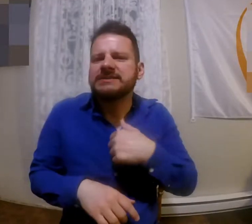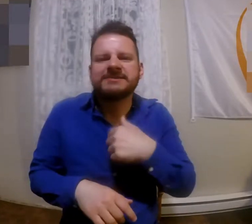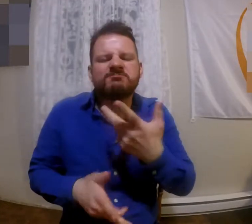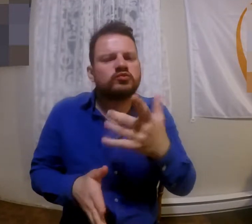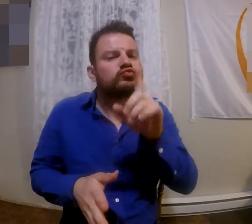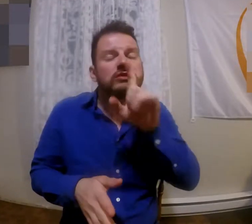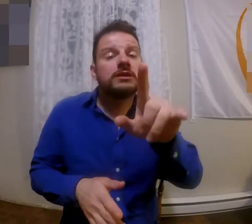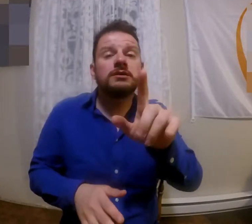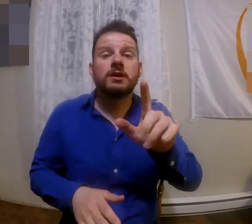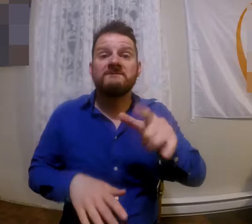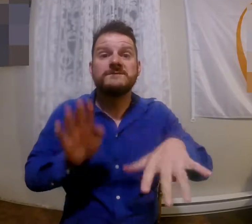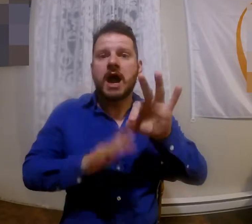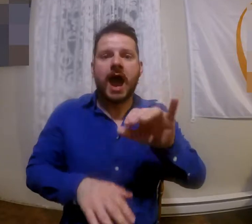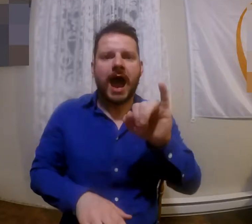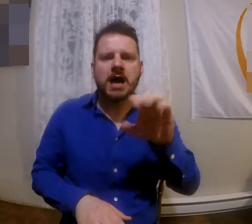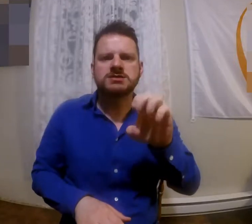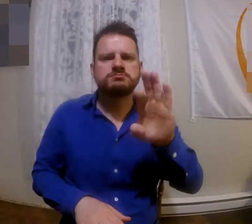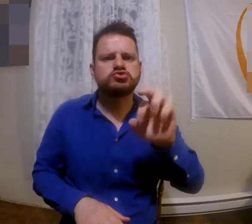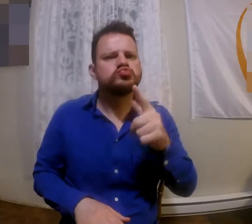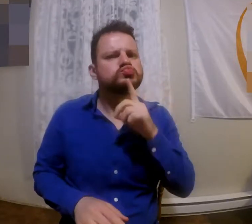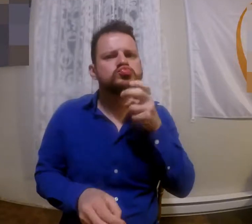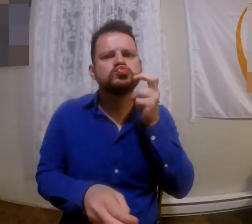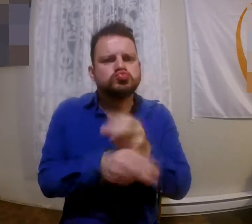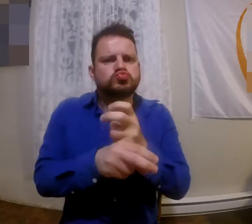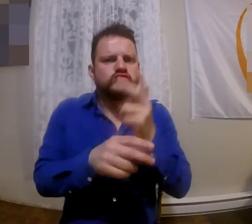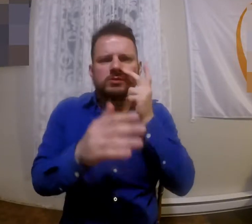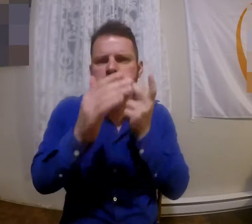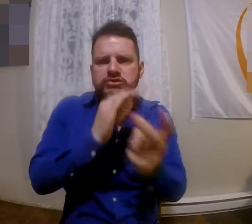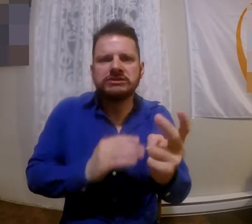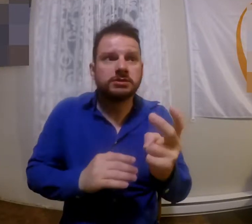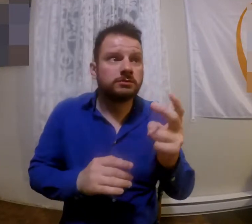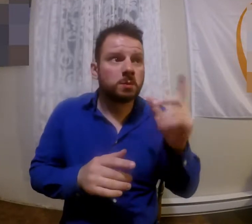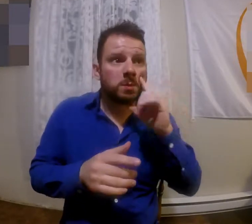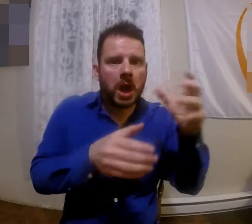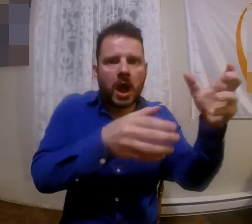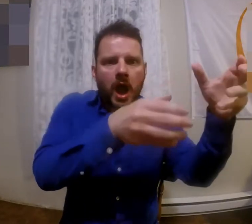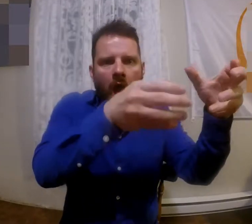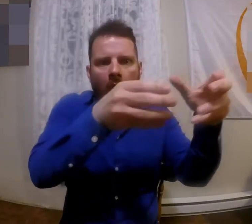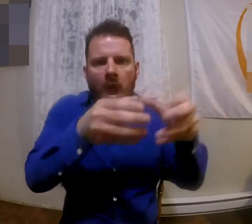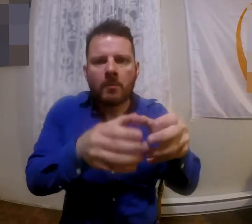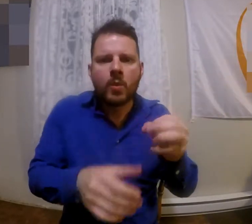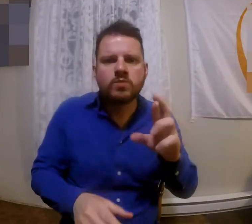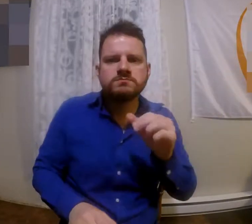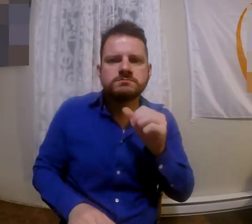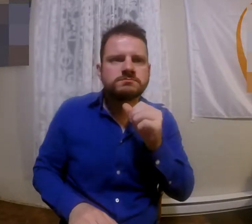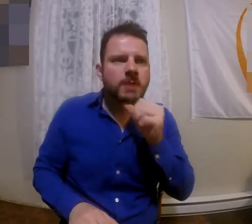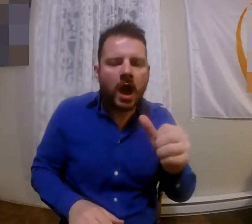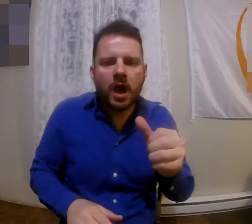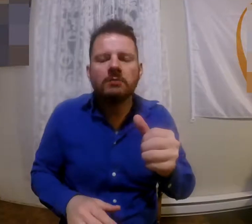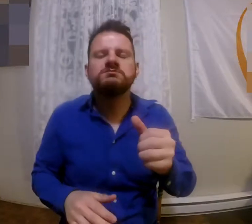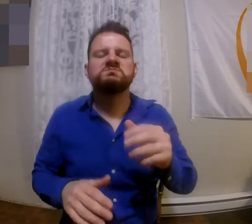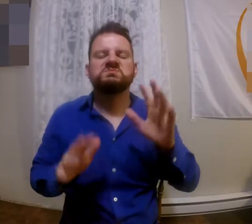Actually, finding an iceberg is hard to predict, we won't know whether they come or not but